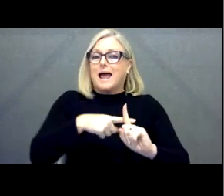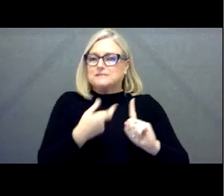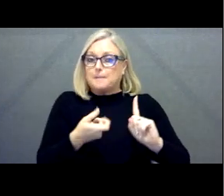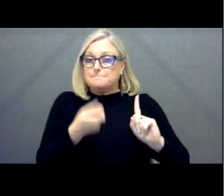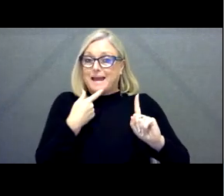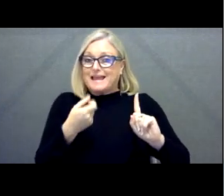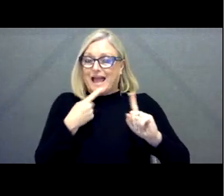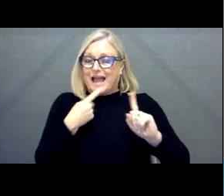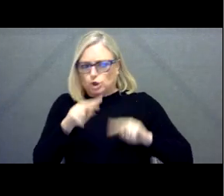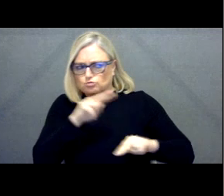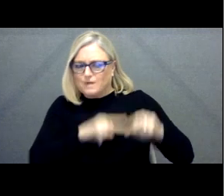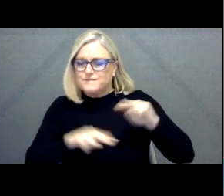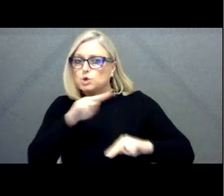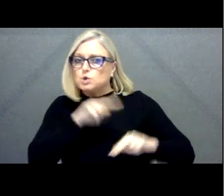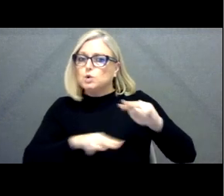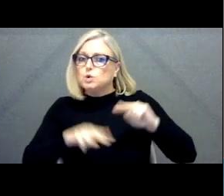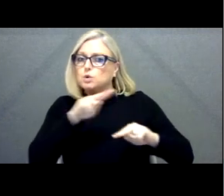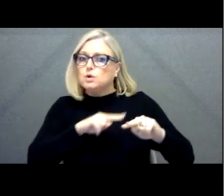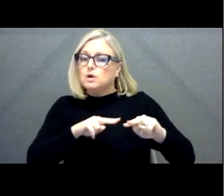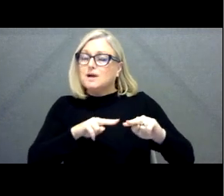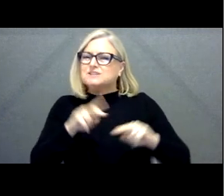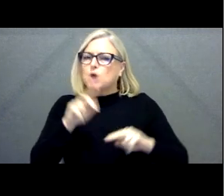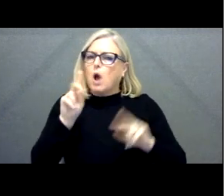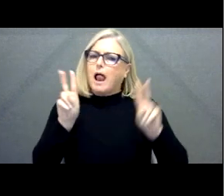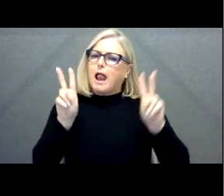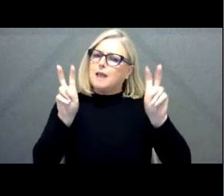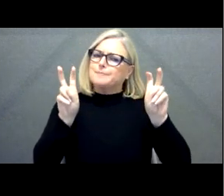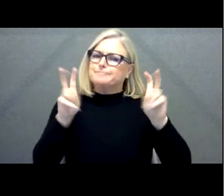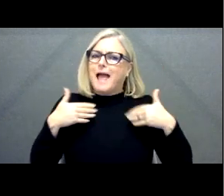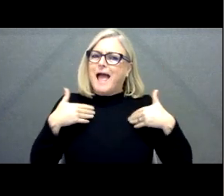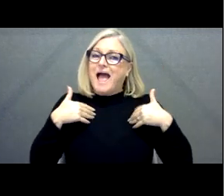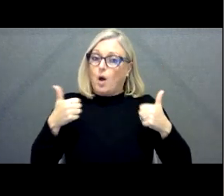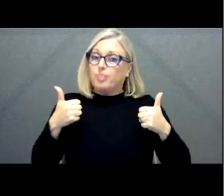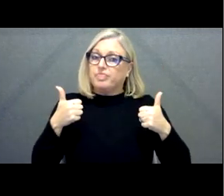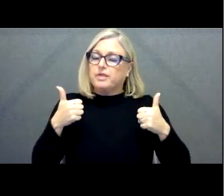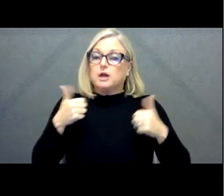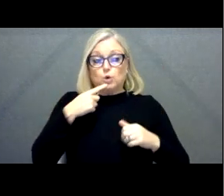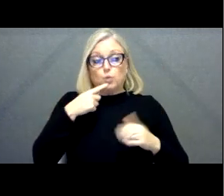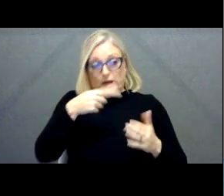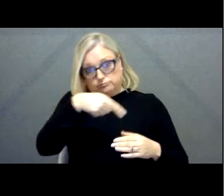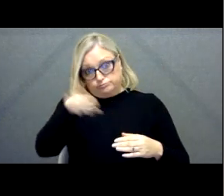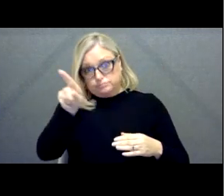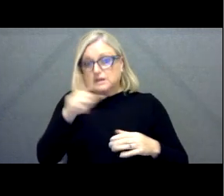we can do um a health referral off to a GP um describe some of the things that are going on